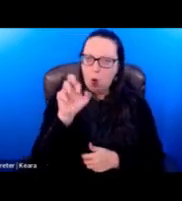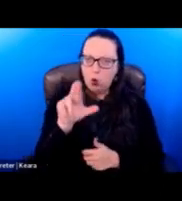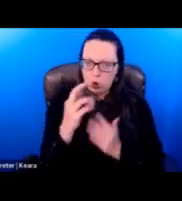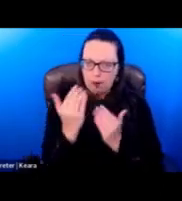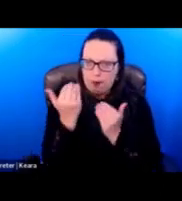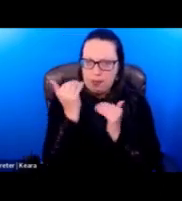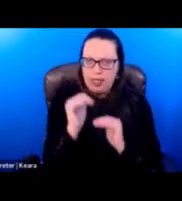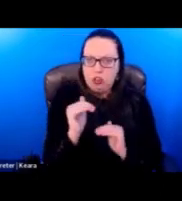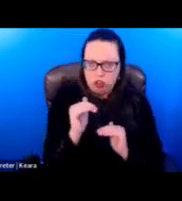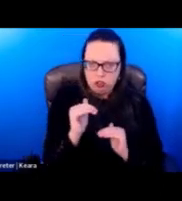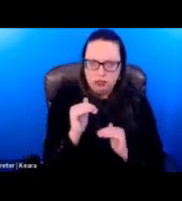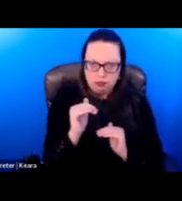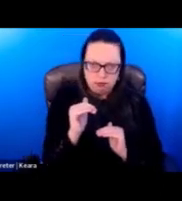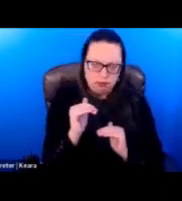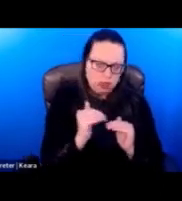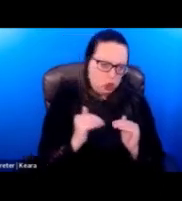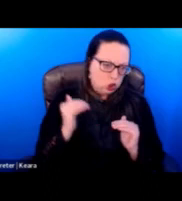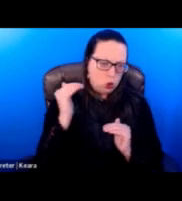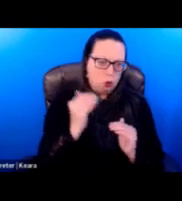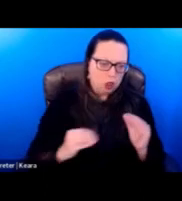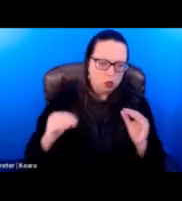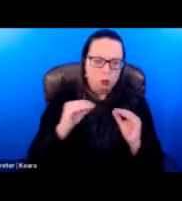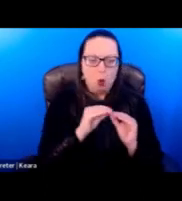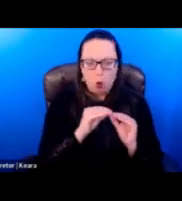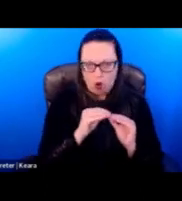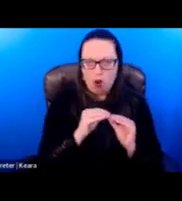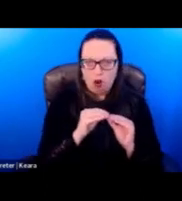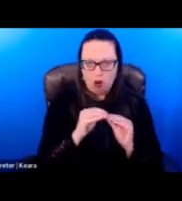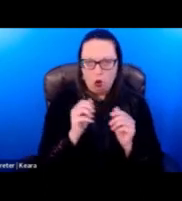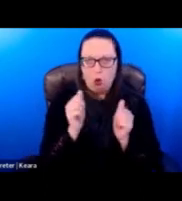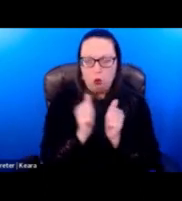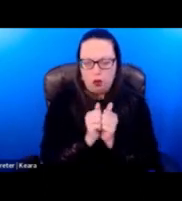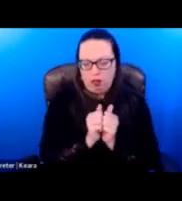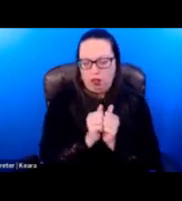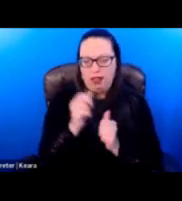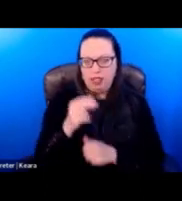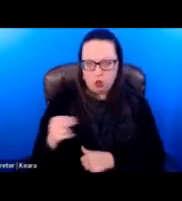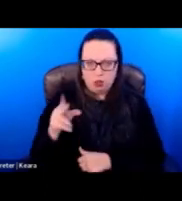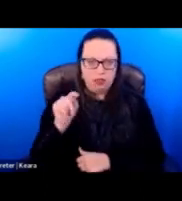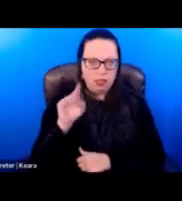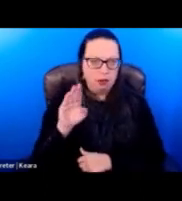would be so much more prevalent among those with a history of traumatic brain injury. And that's the kind of unique